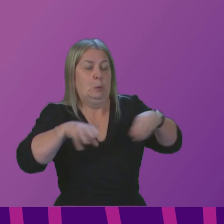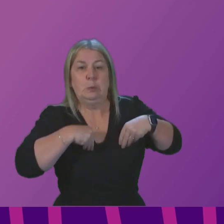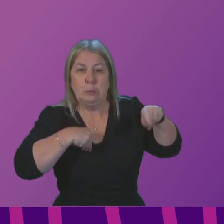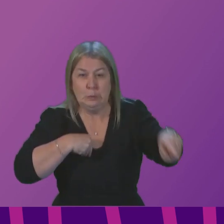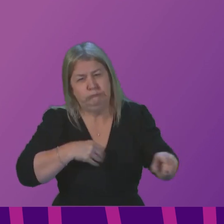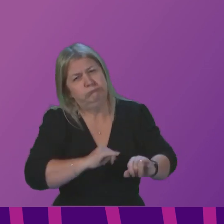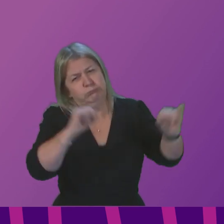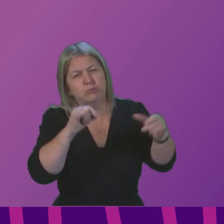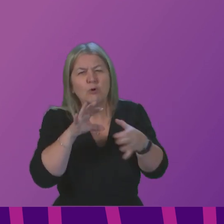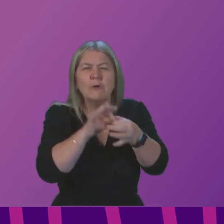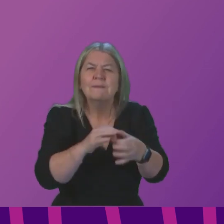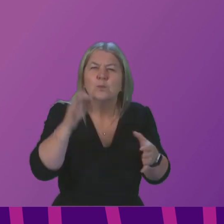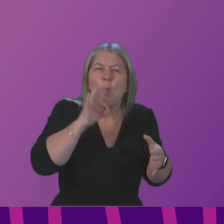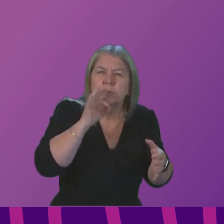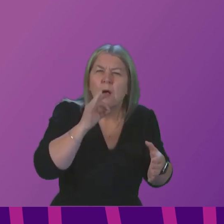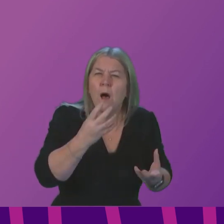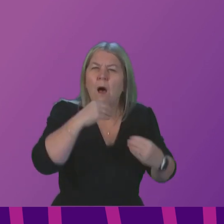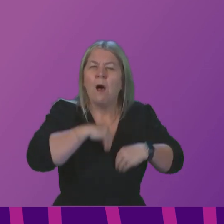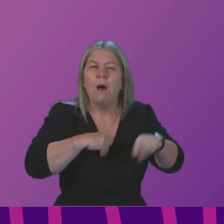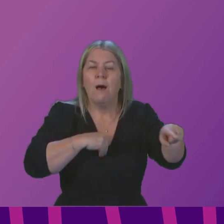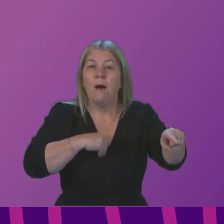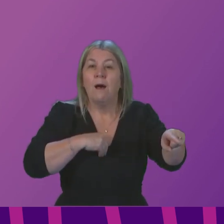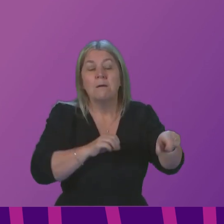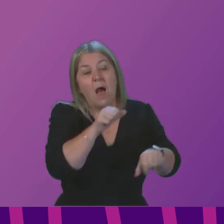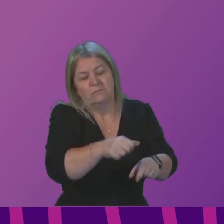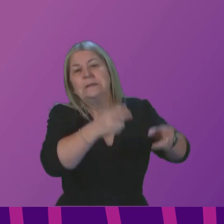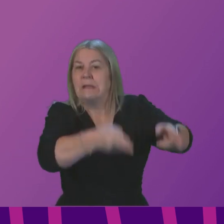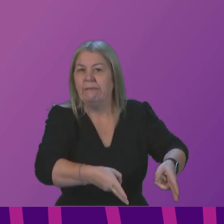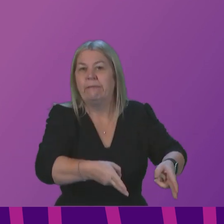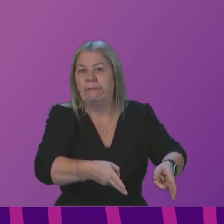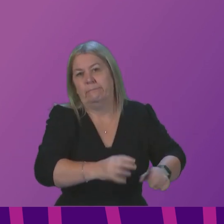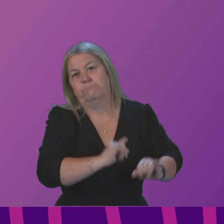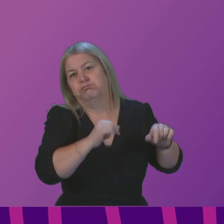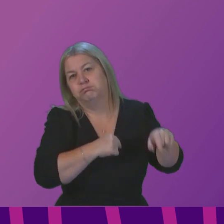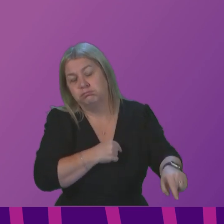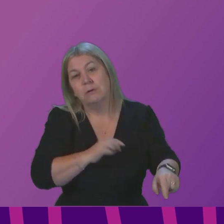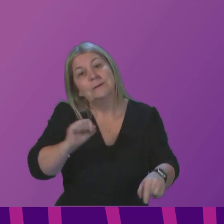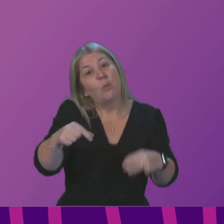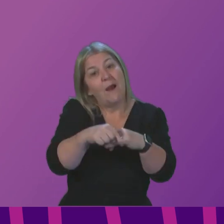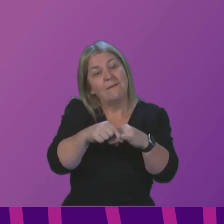to water or mould. He died just days later. His wife, Louise, told me that she was never